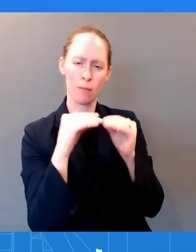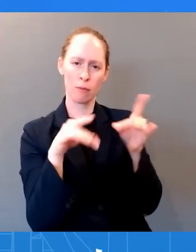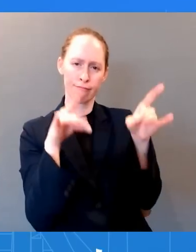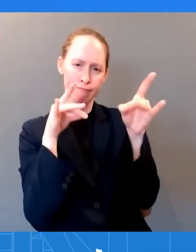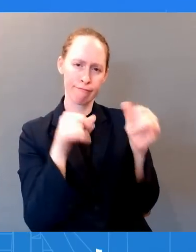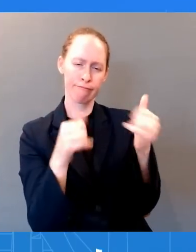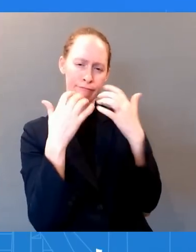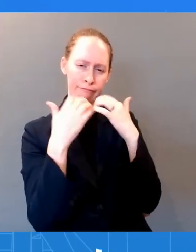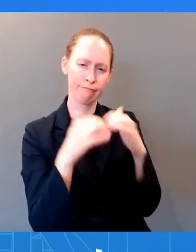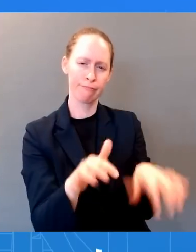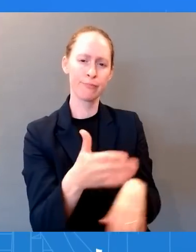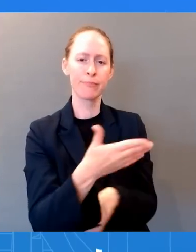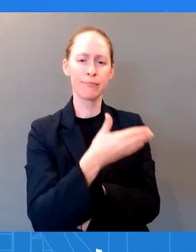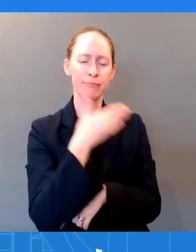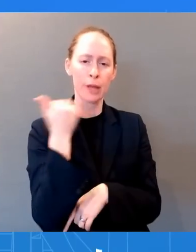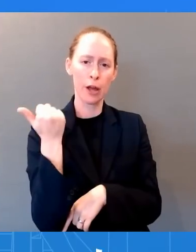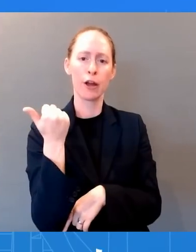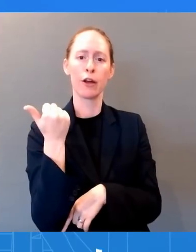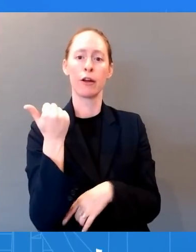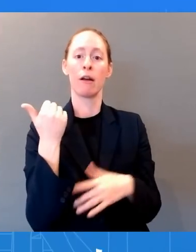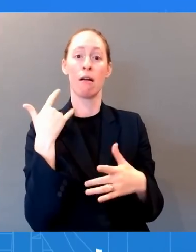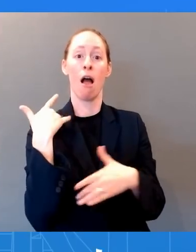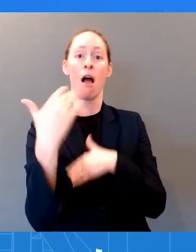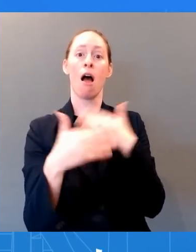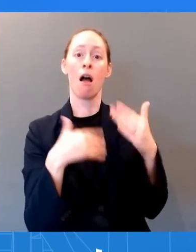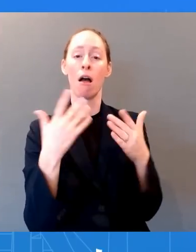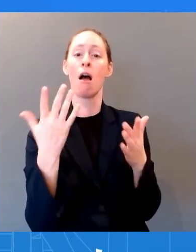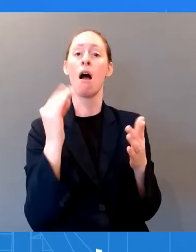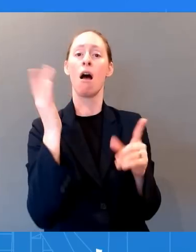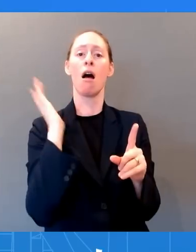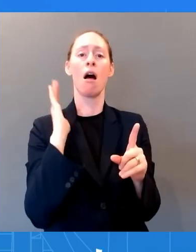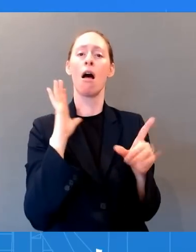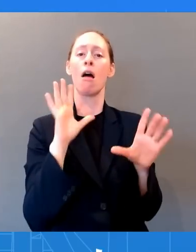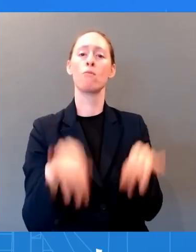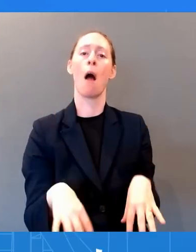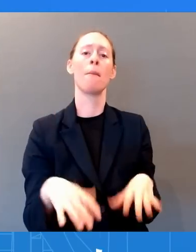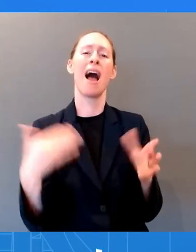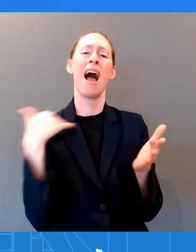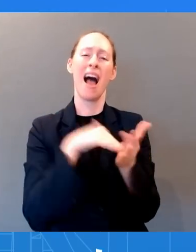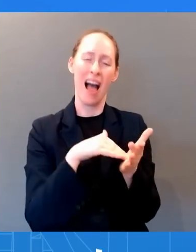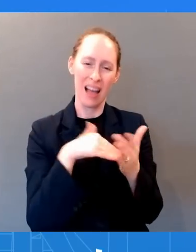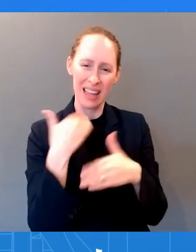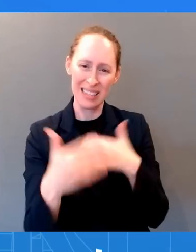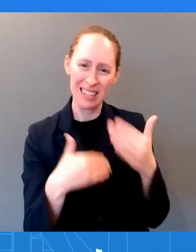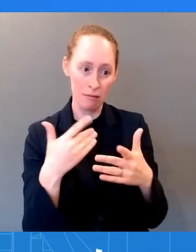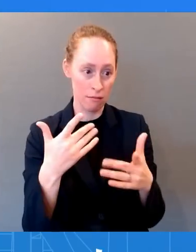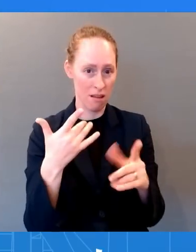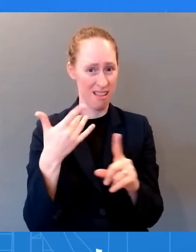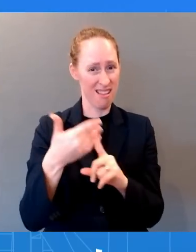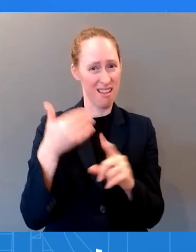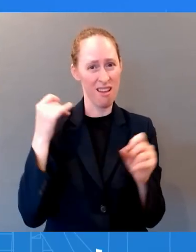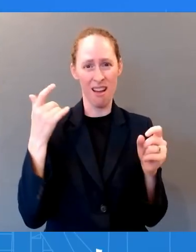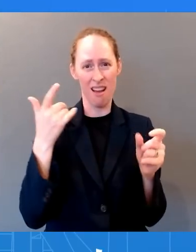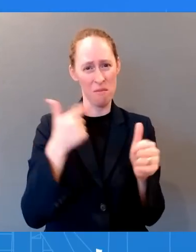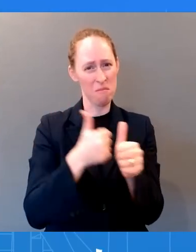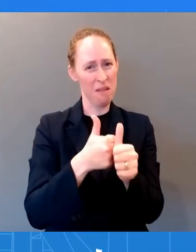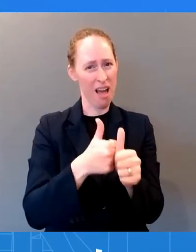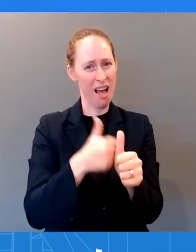allowing a massive backlog of applications to build -- and have surged resources to this vital program, increasing the number of staff